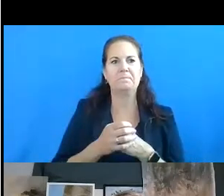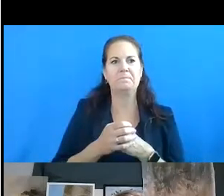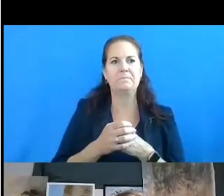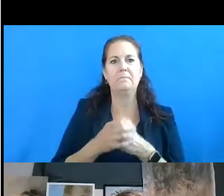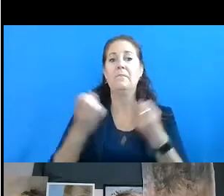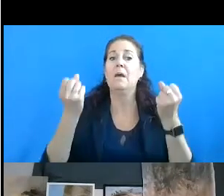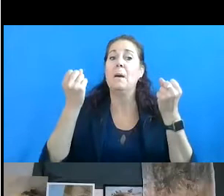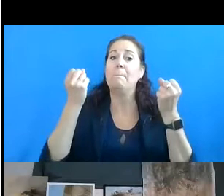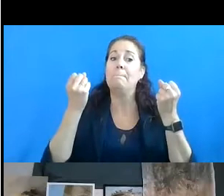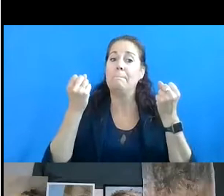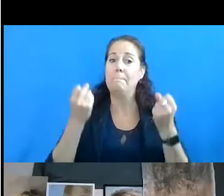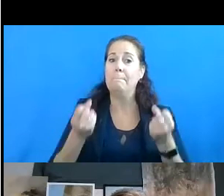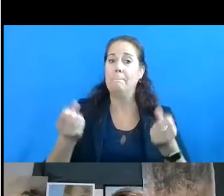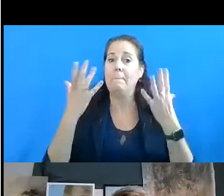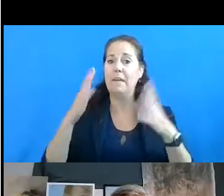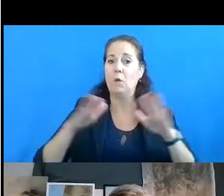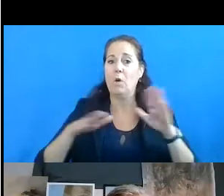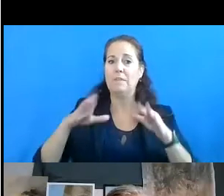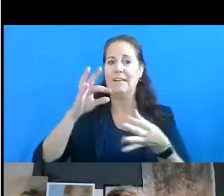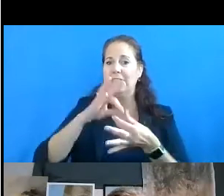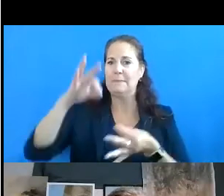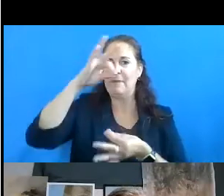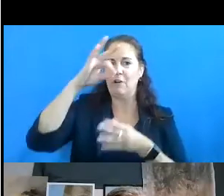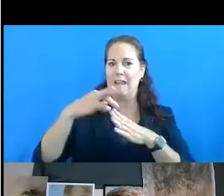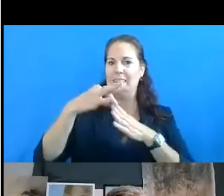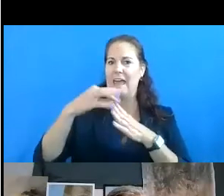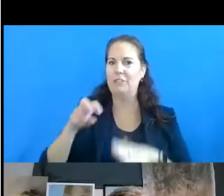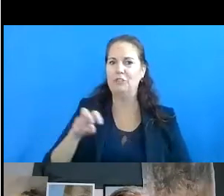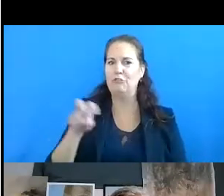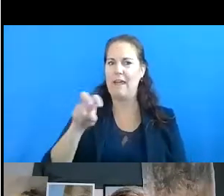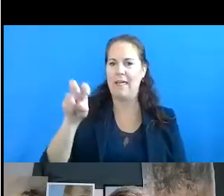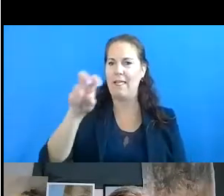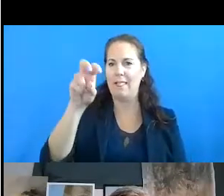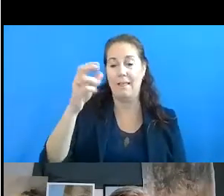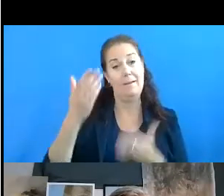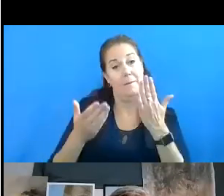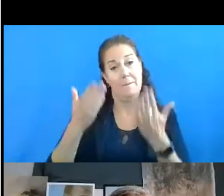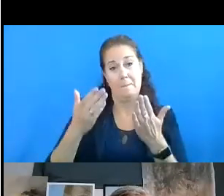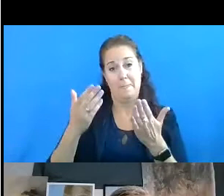Many walks up Spirit LakeTrail, and think maybe it must have been six months and then